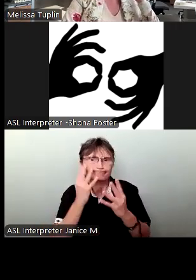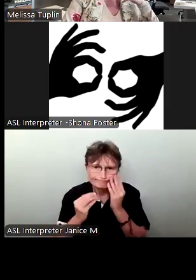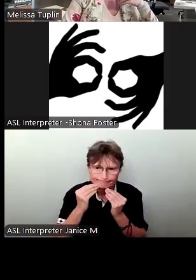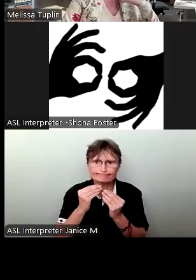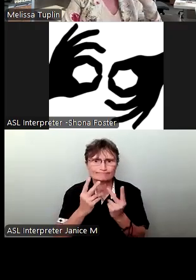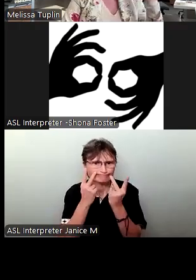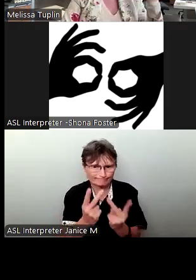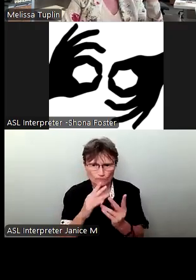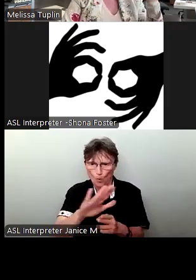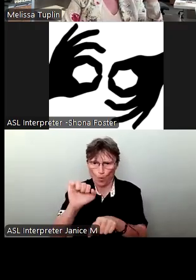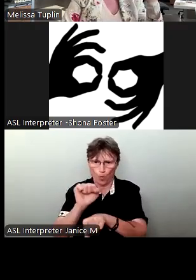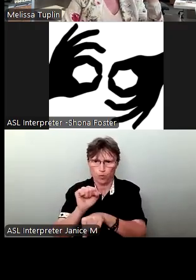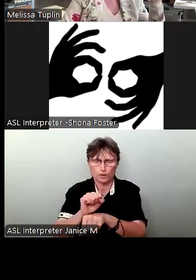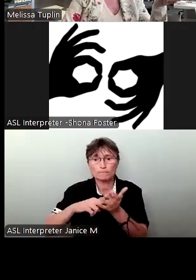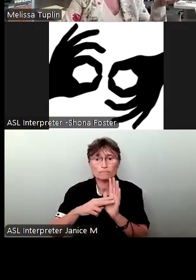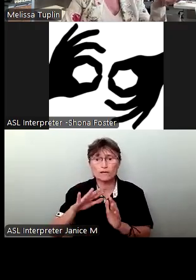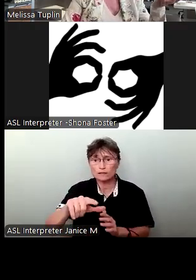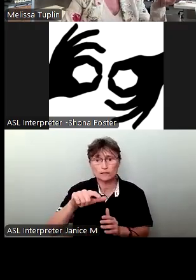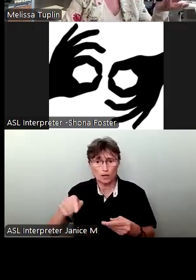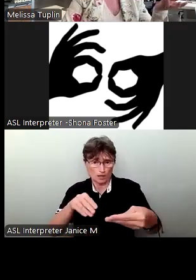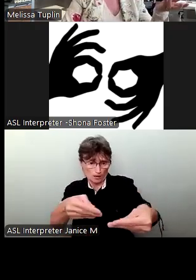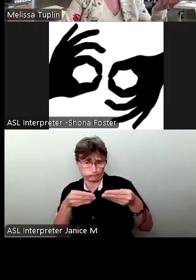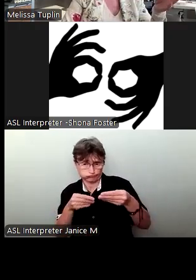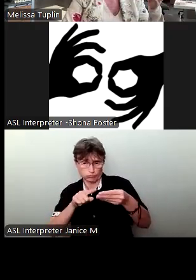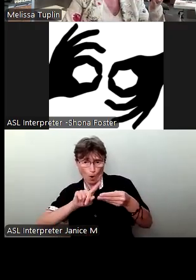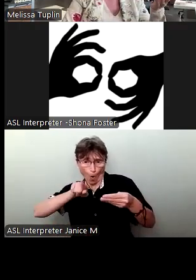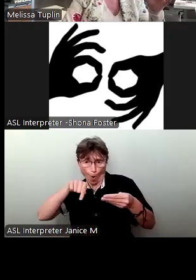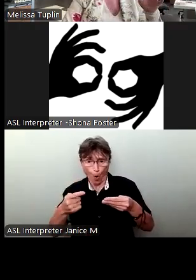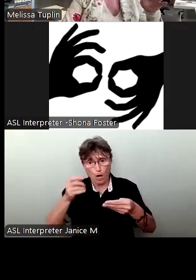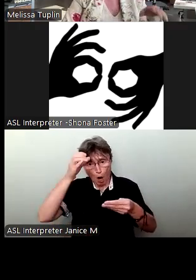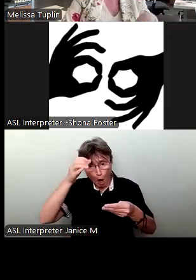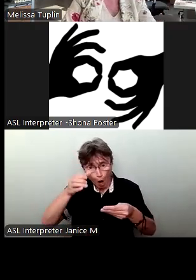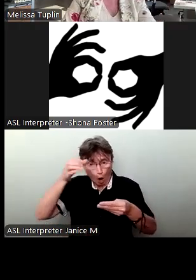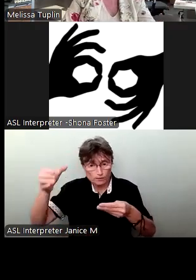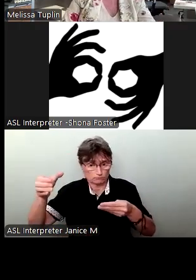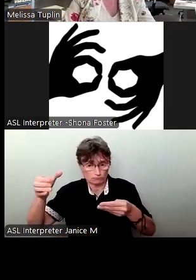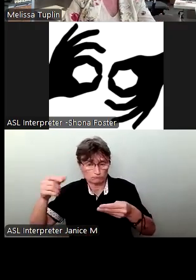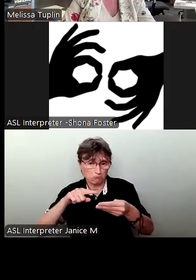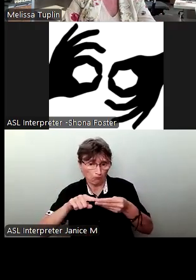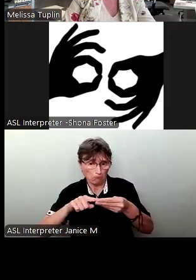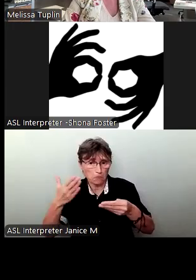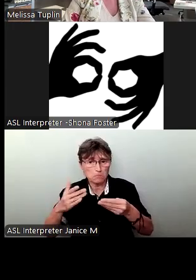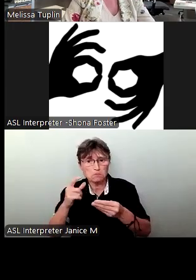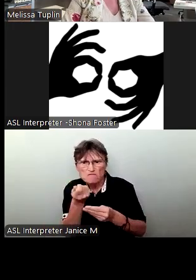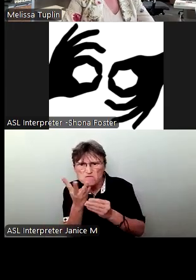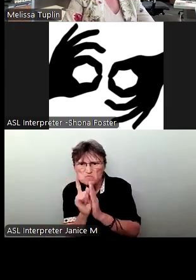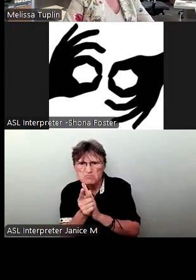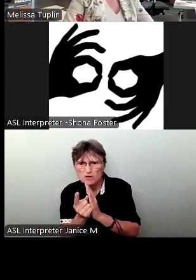not just conceptual, so reading your application and reviewing a few minutes of support materials.